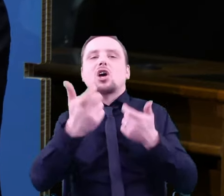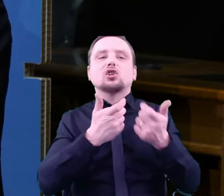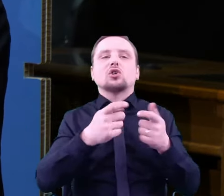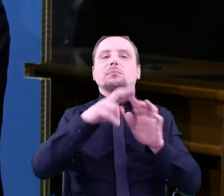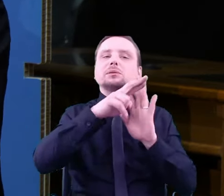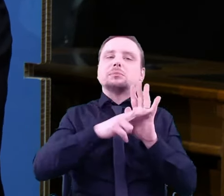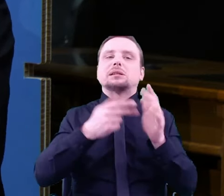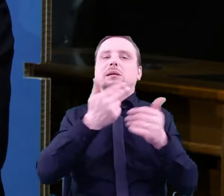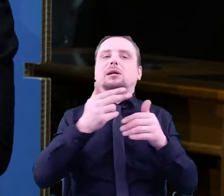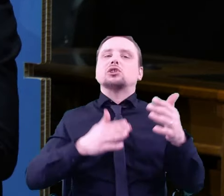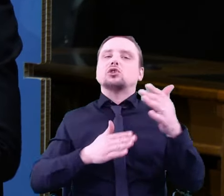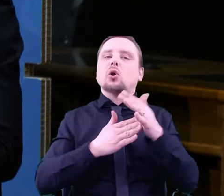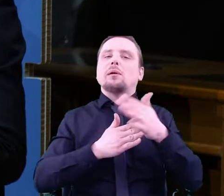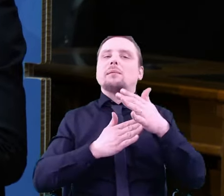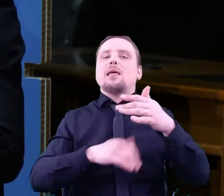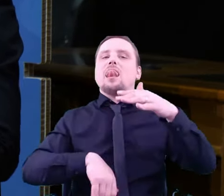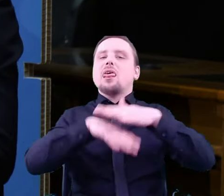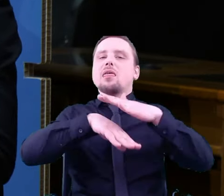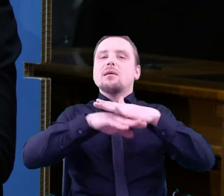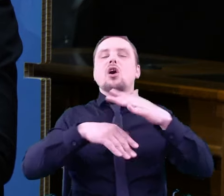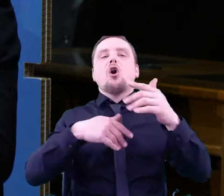China and Russia will undoubtedly not implement them.